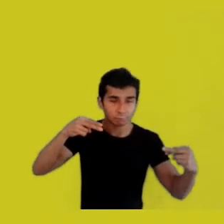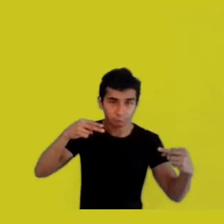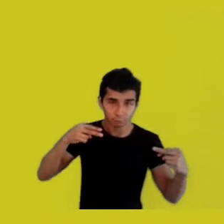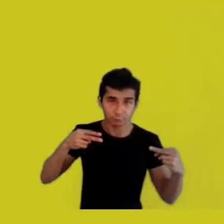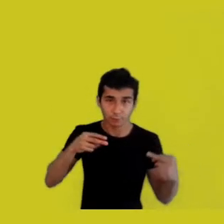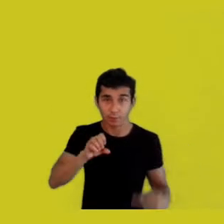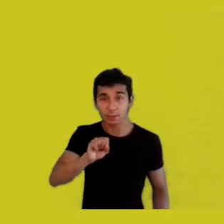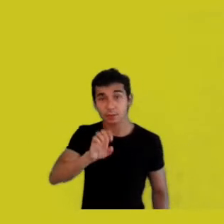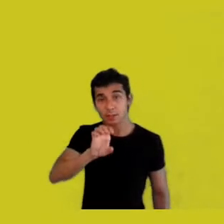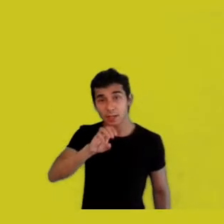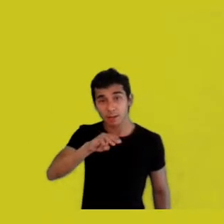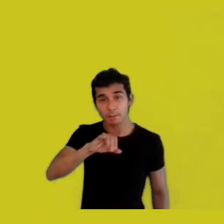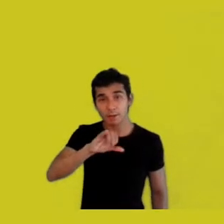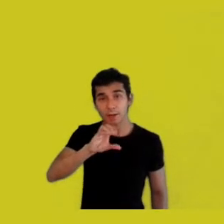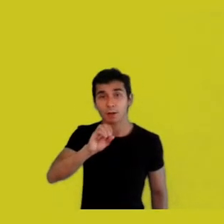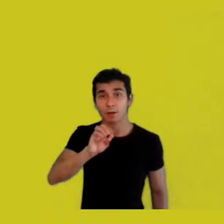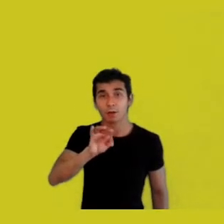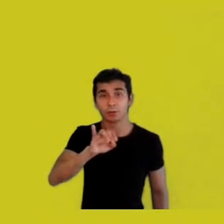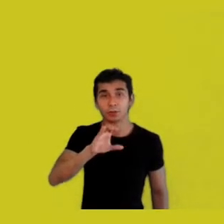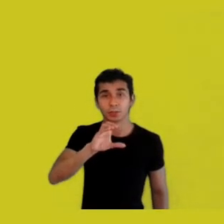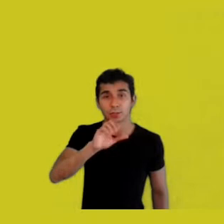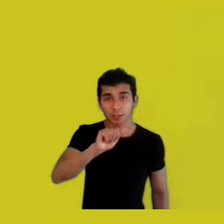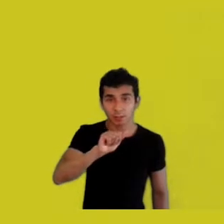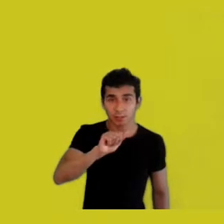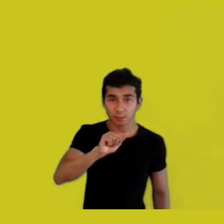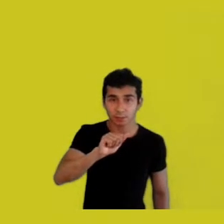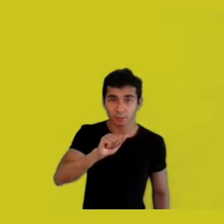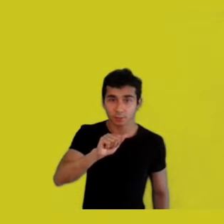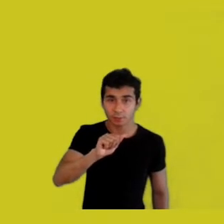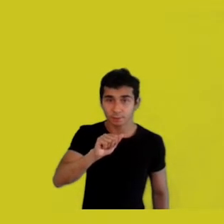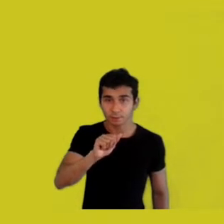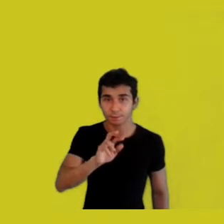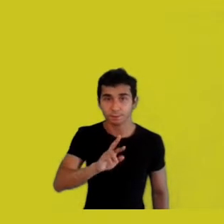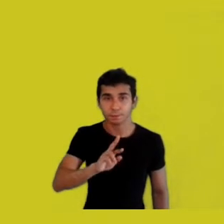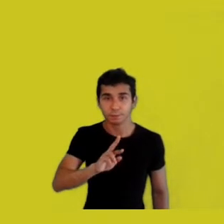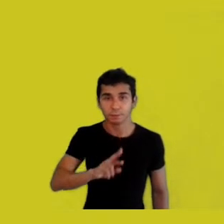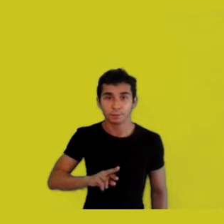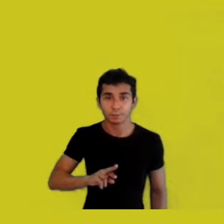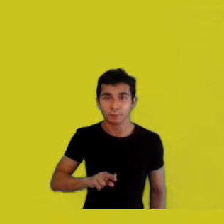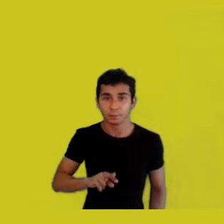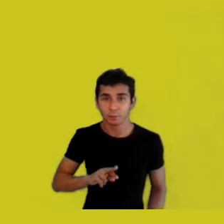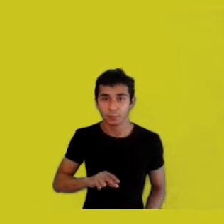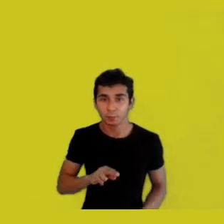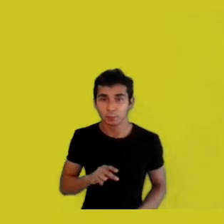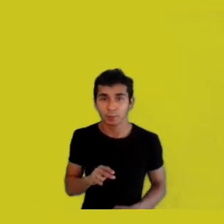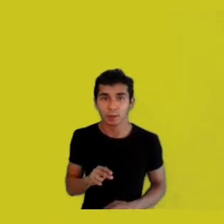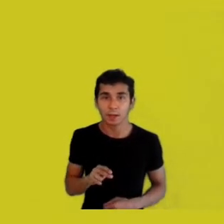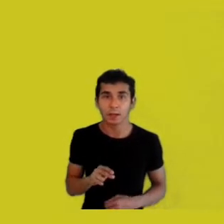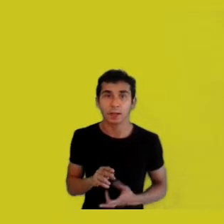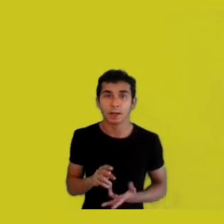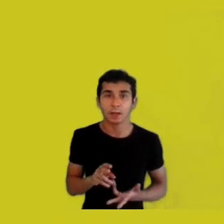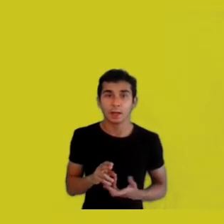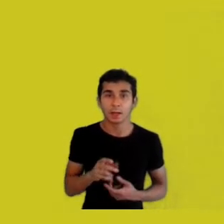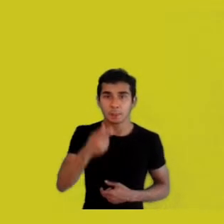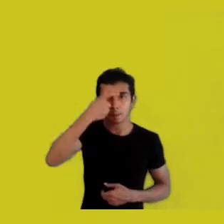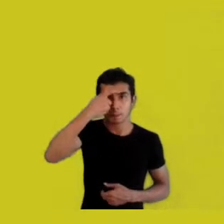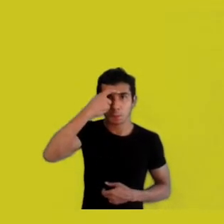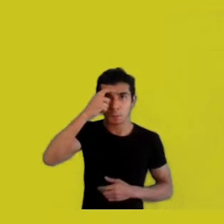and not specific aesthetic genres. It isn’t about that or about disciplines,